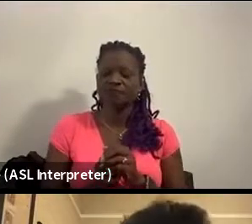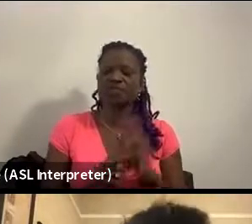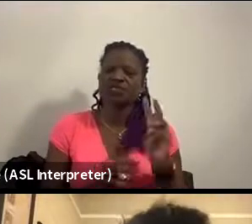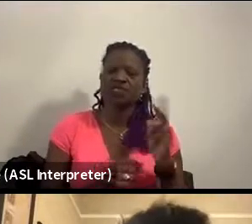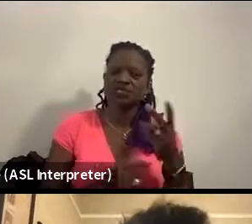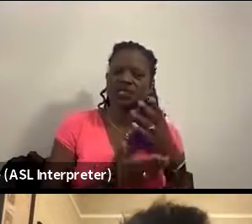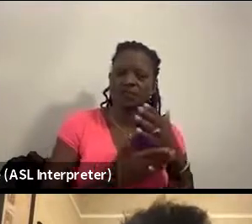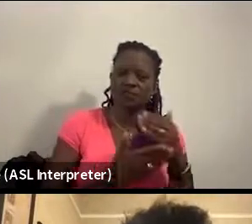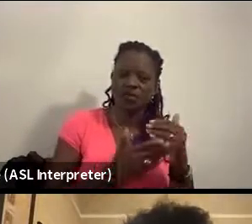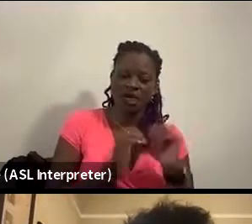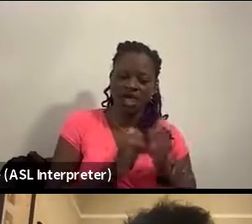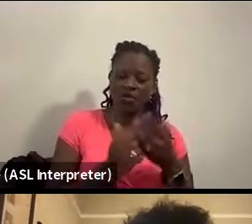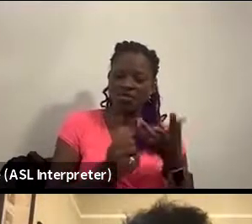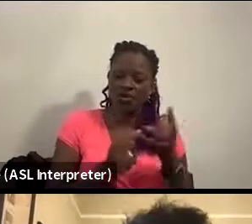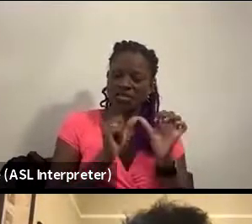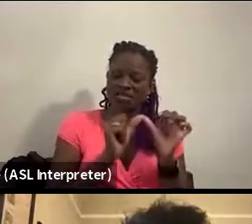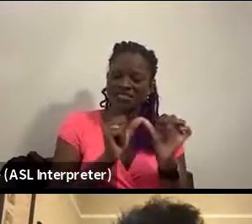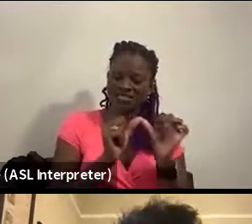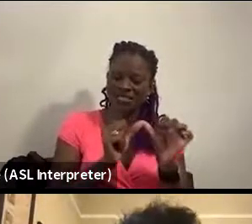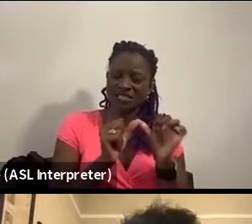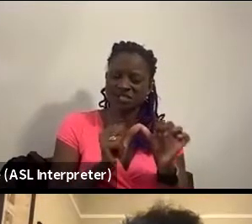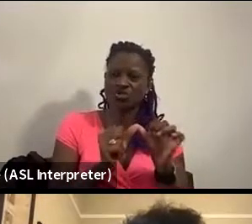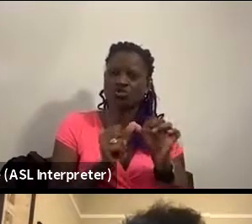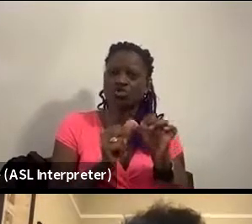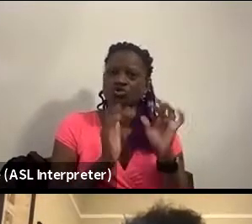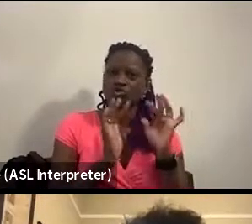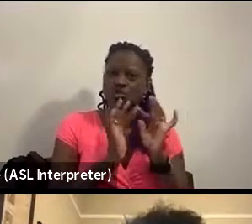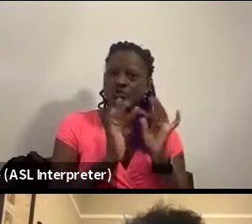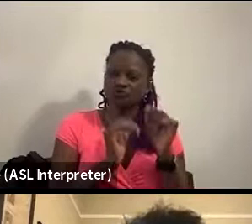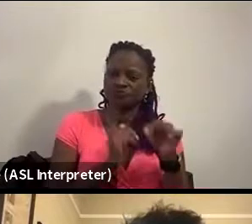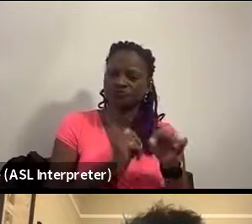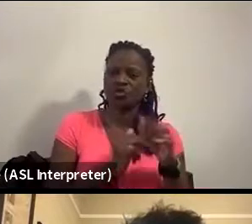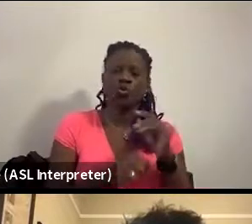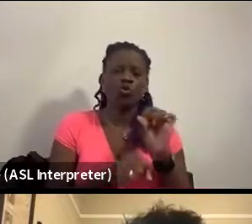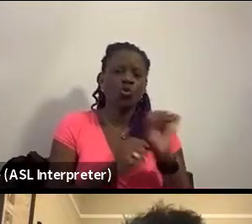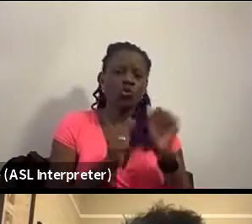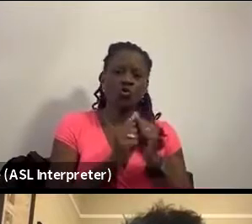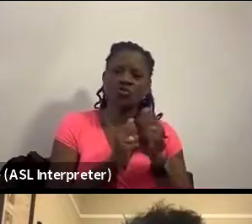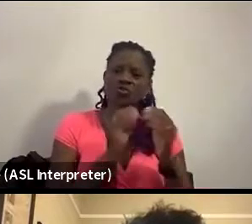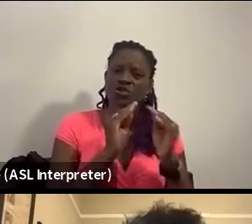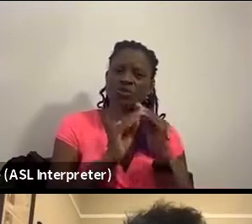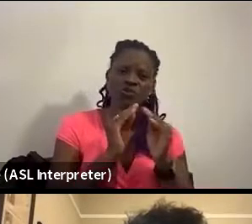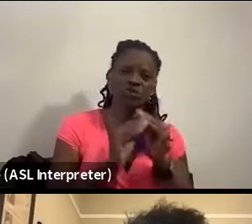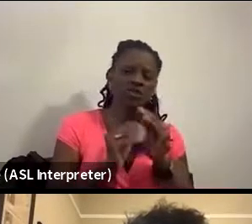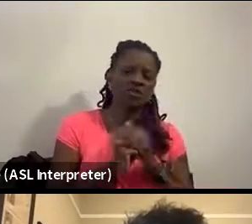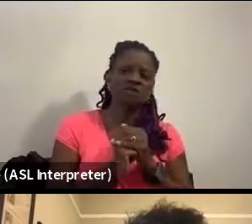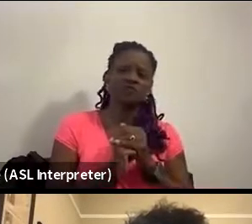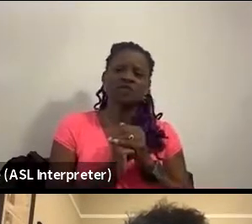are we going to continue to ensure and reaching out to those populations to continue working with our community based organizations and uplifting the voices of